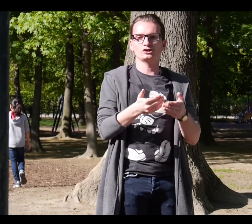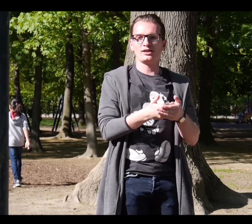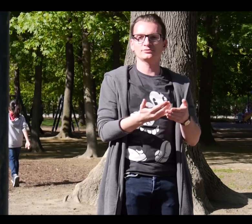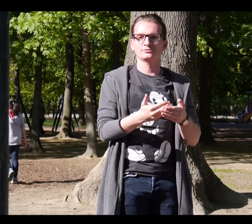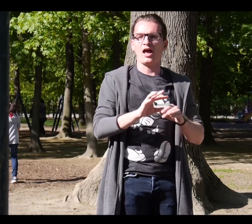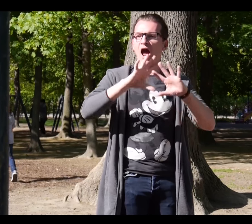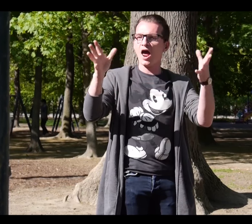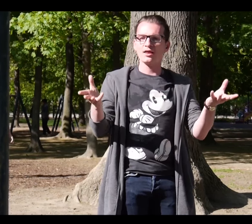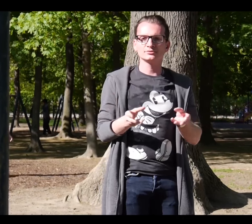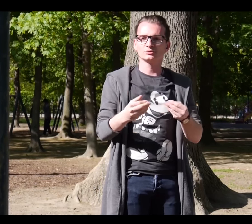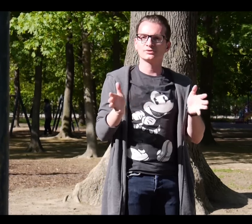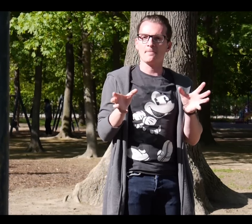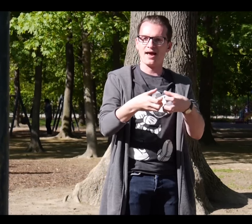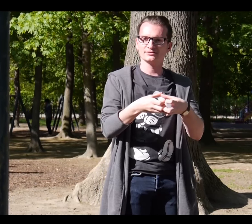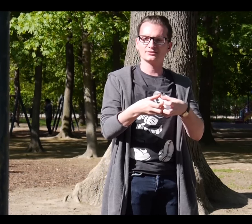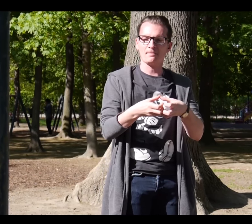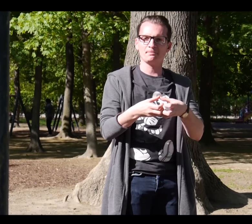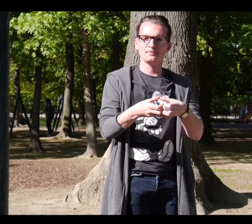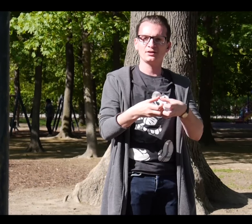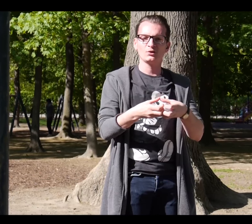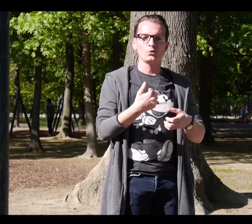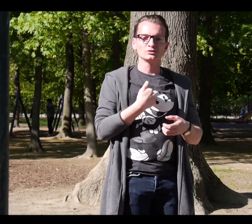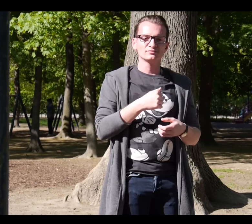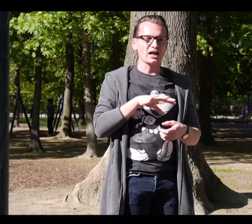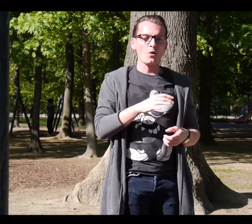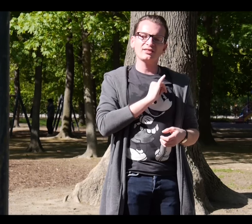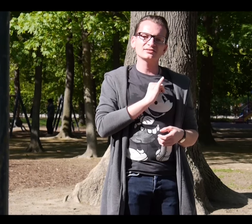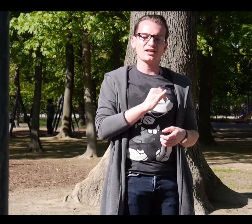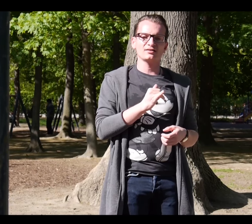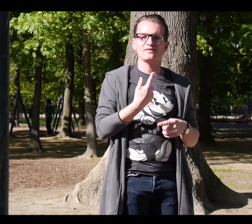Deaf people shouldn't hide because together we are one community.